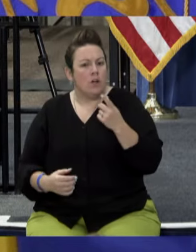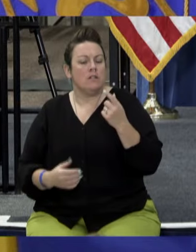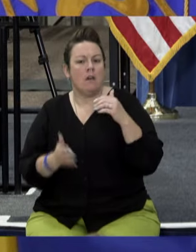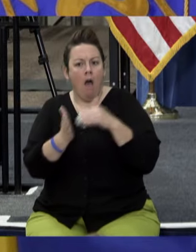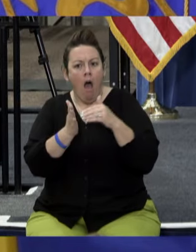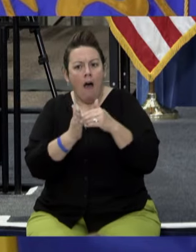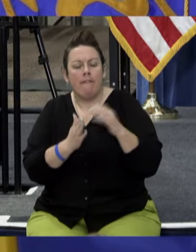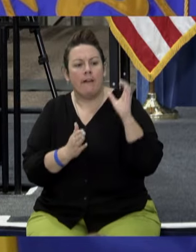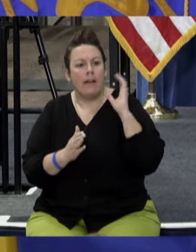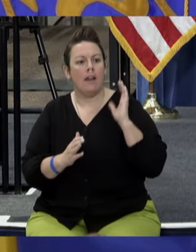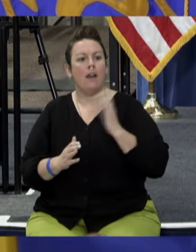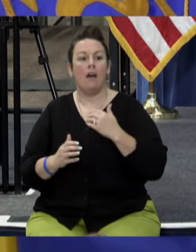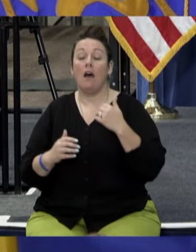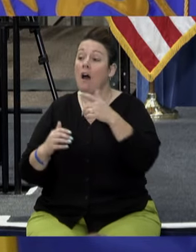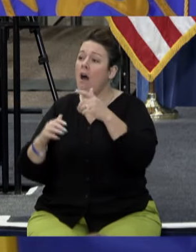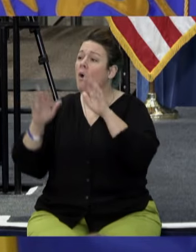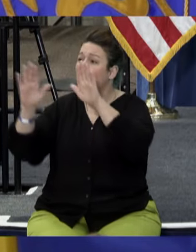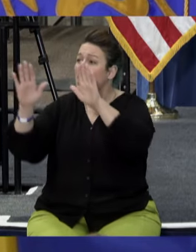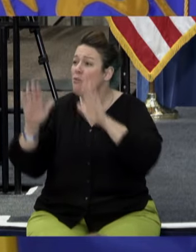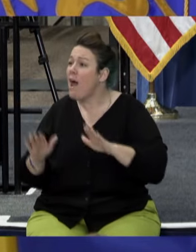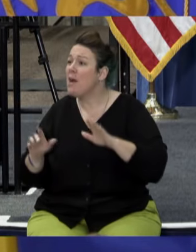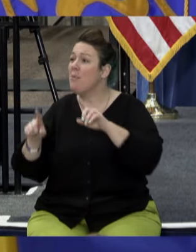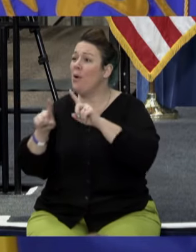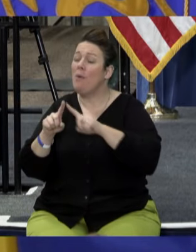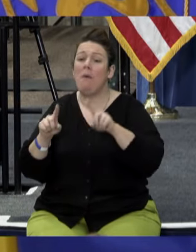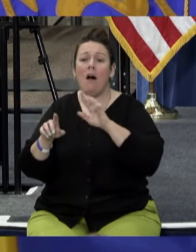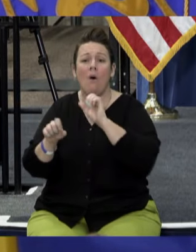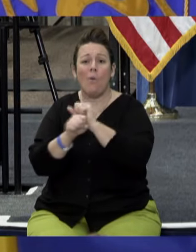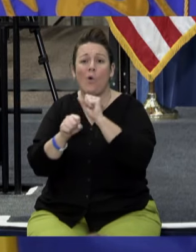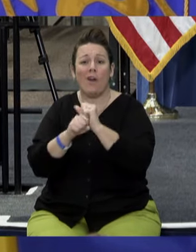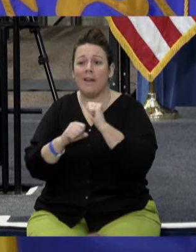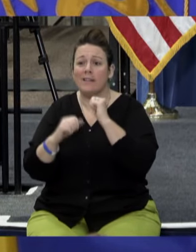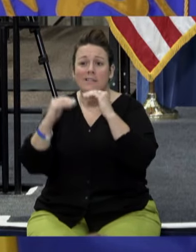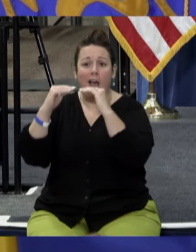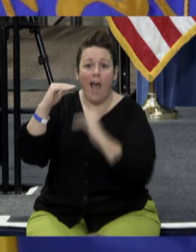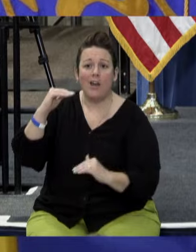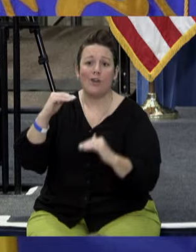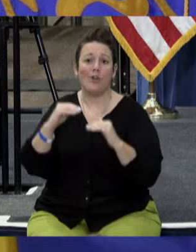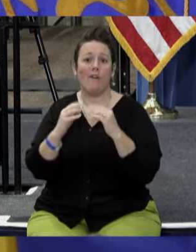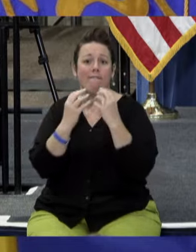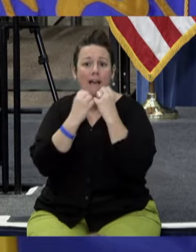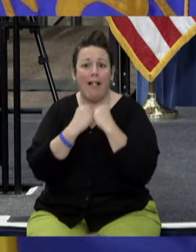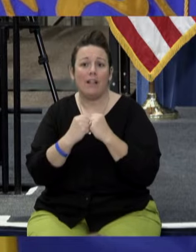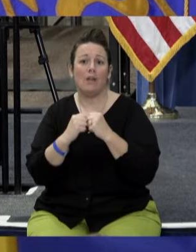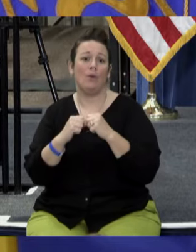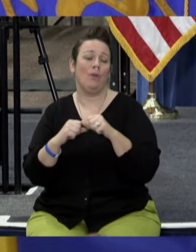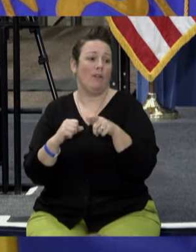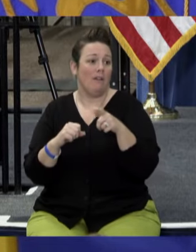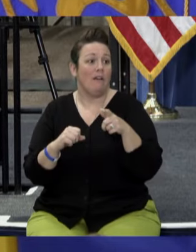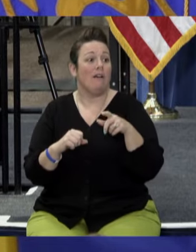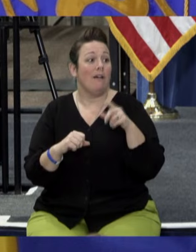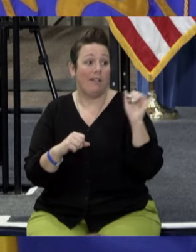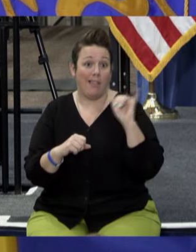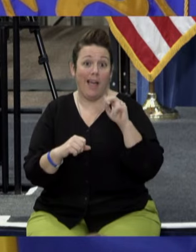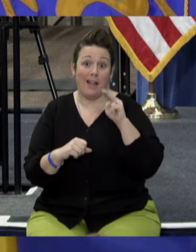incredible but undervalued work carried out by our nation's DSPs like Nicholas.